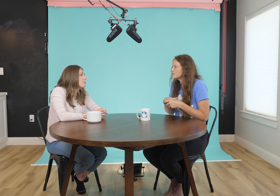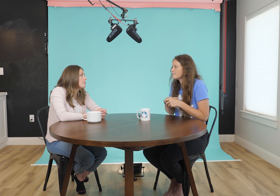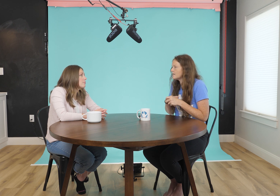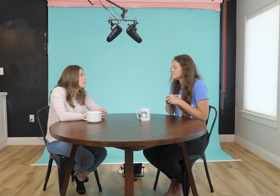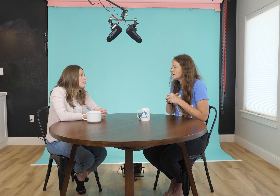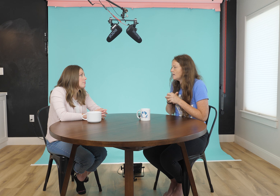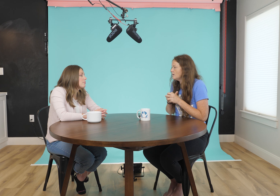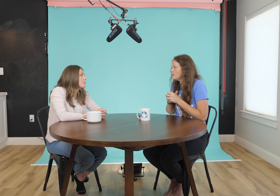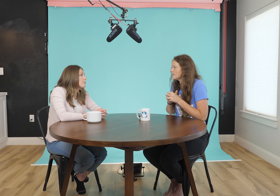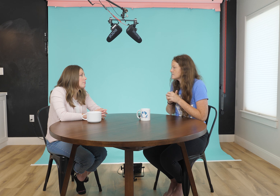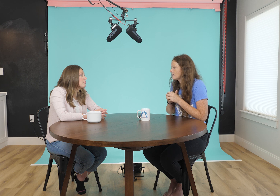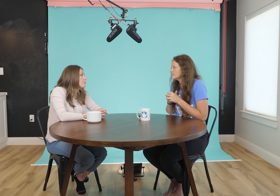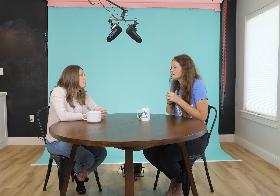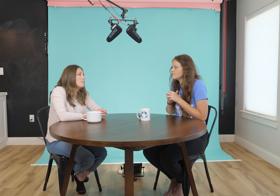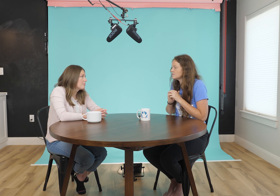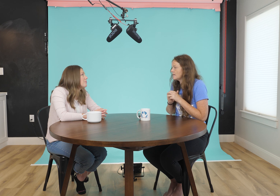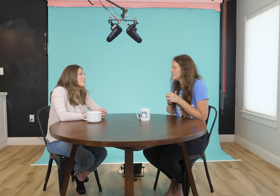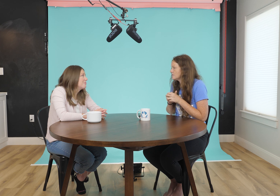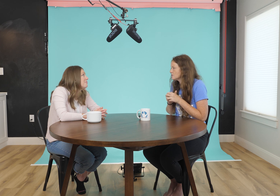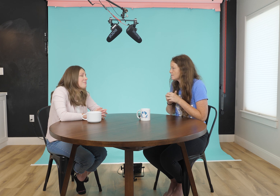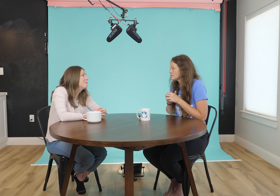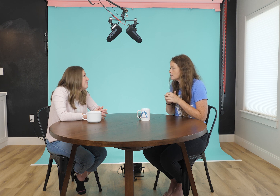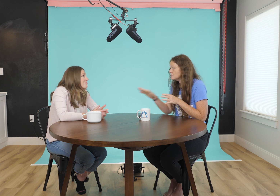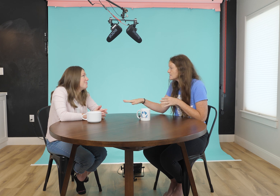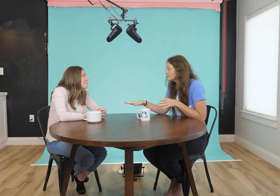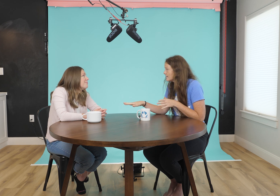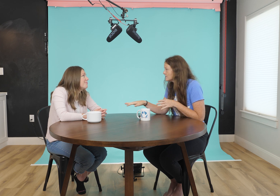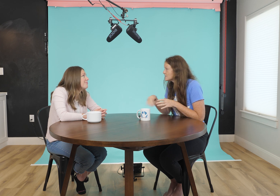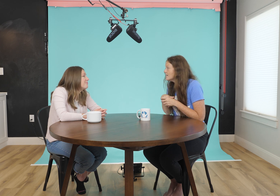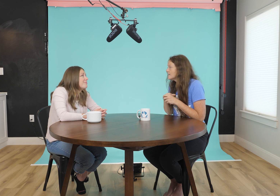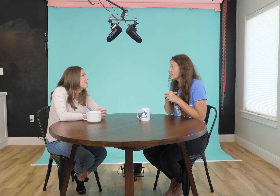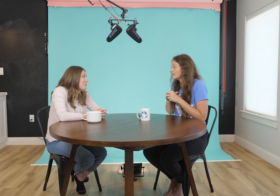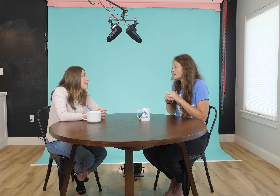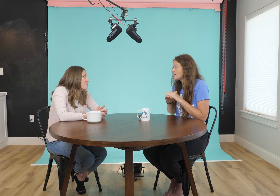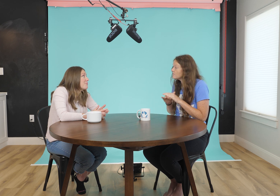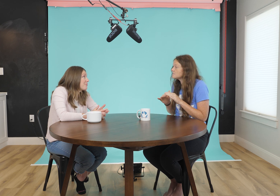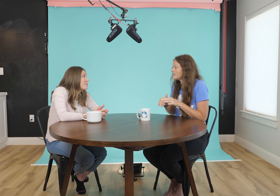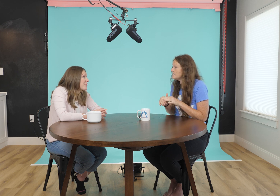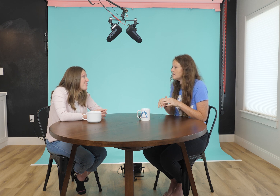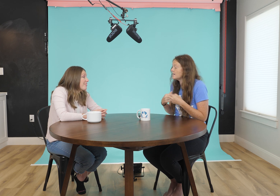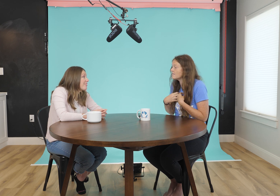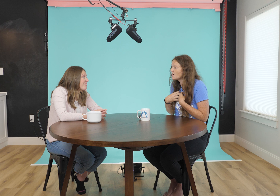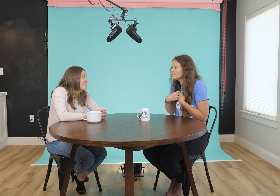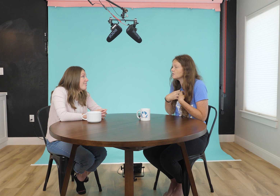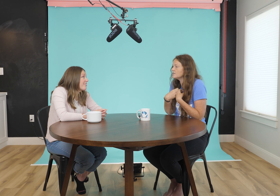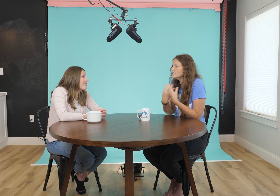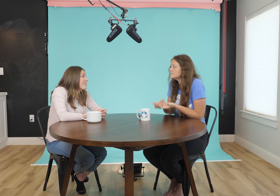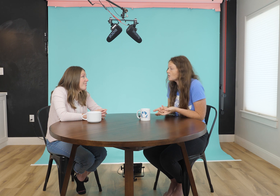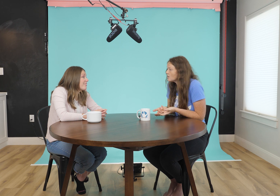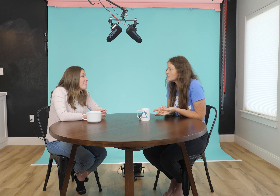you spend a week in silence and never say anything to your spouse. Don't you sign language like never say anything, never have your needs heard.